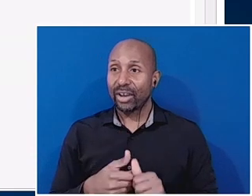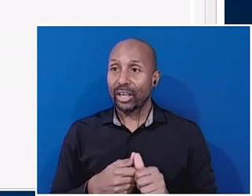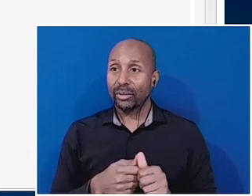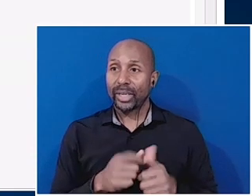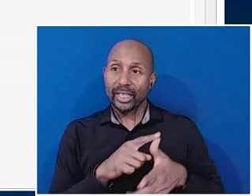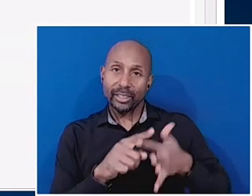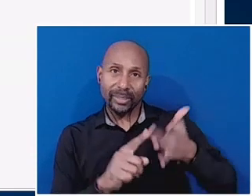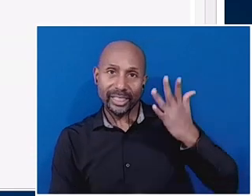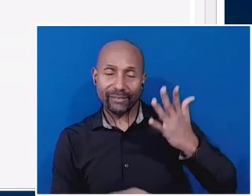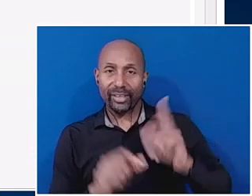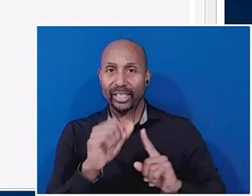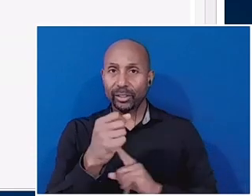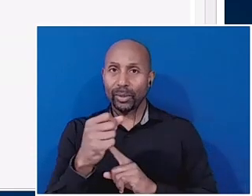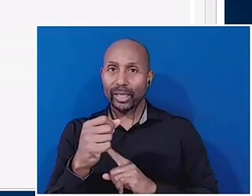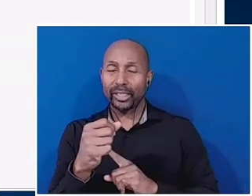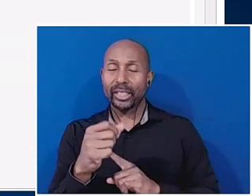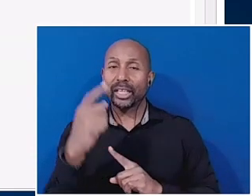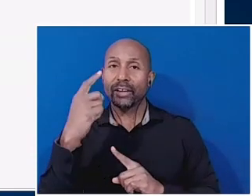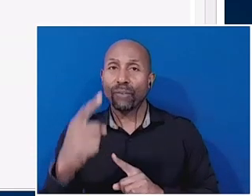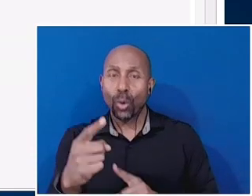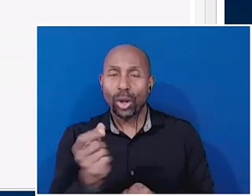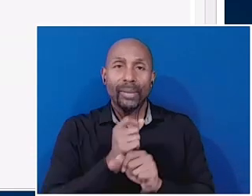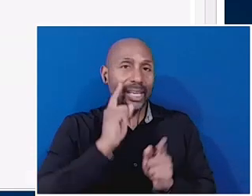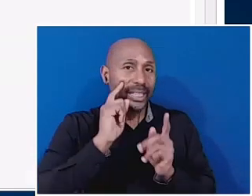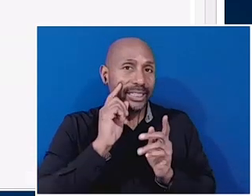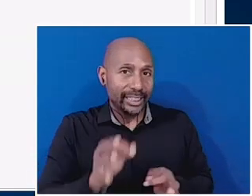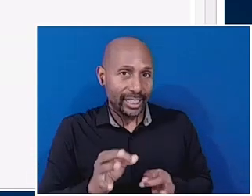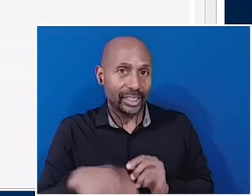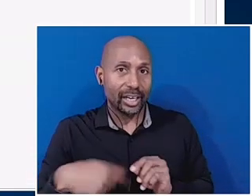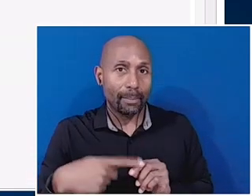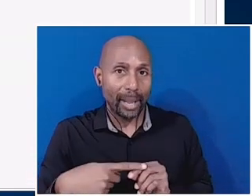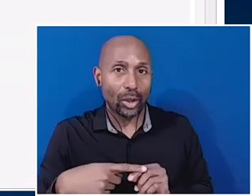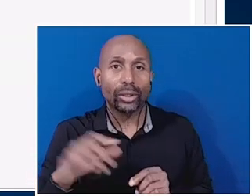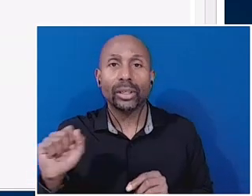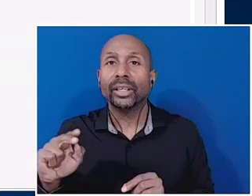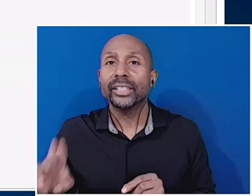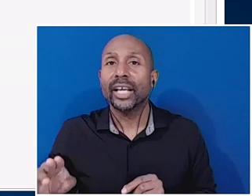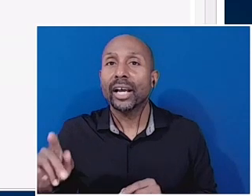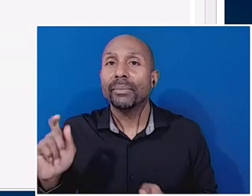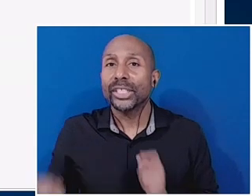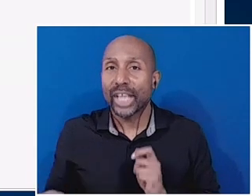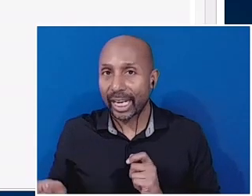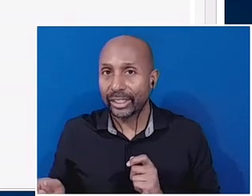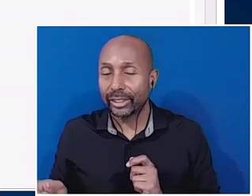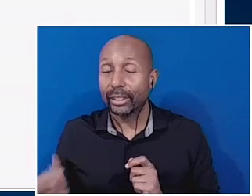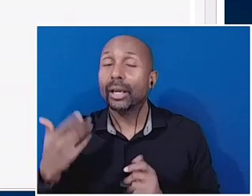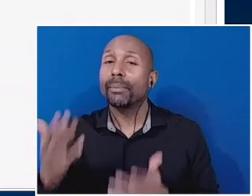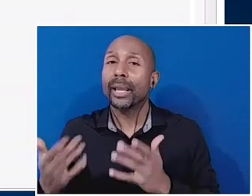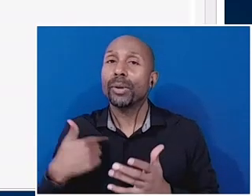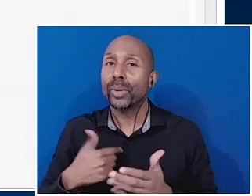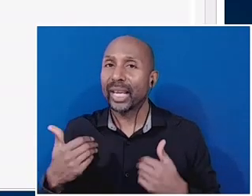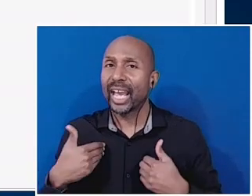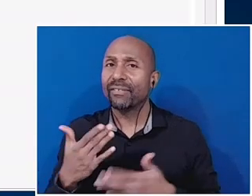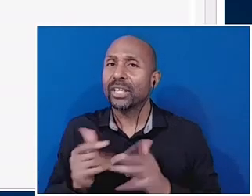So we may have some wording tweaks but we think that the concept is a reasonable